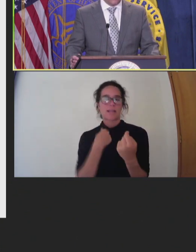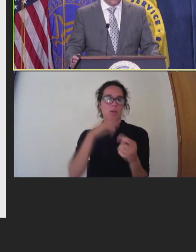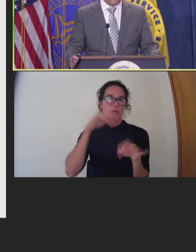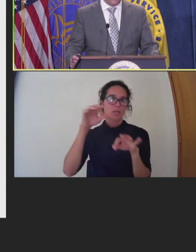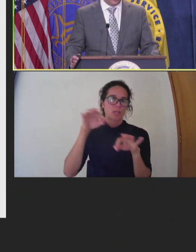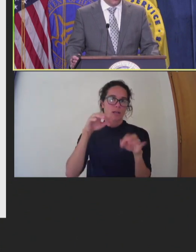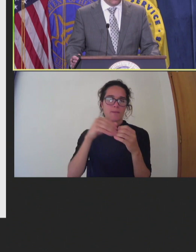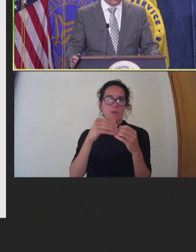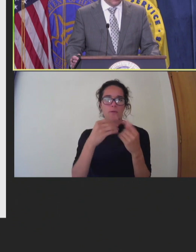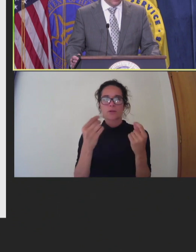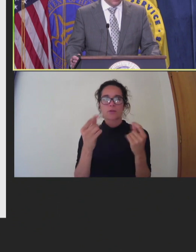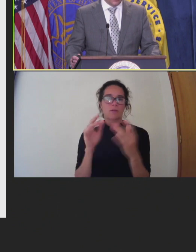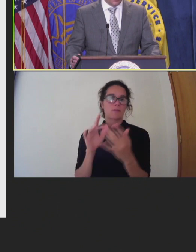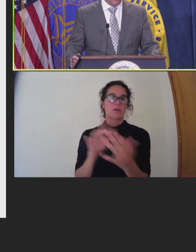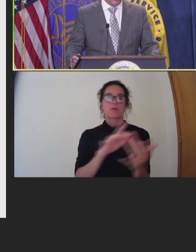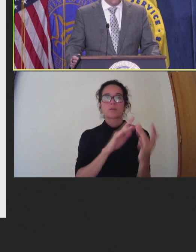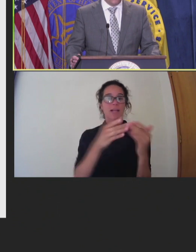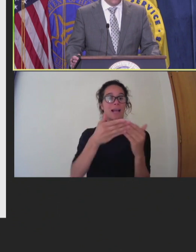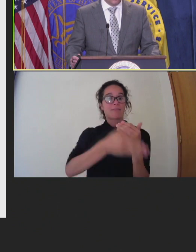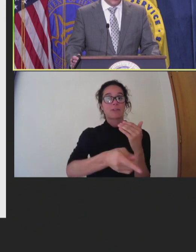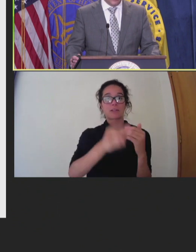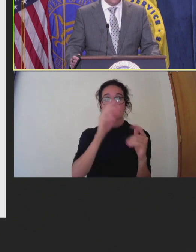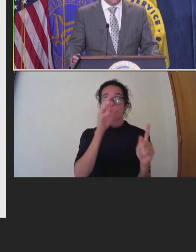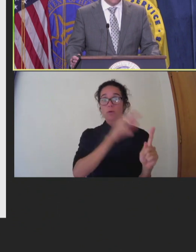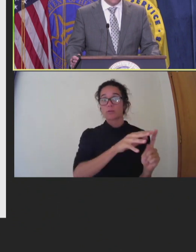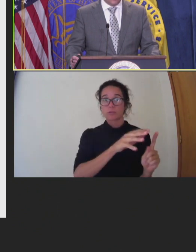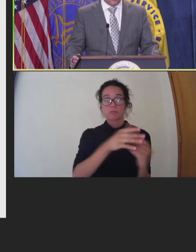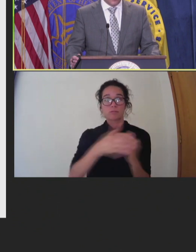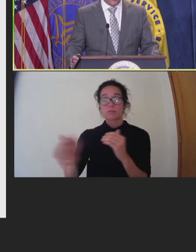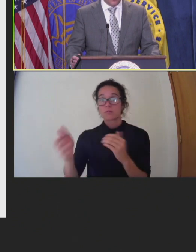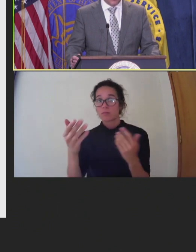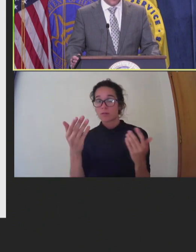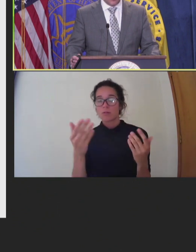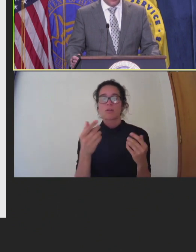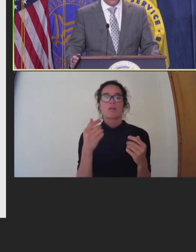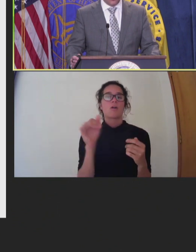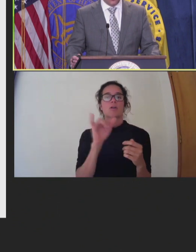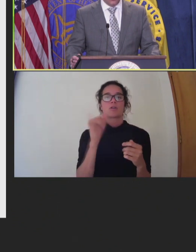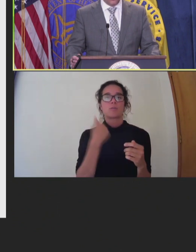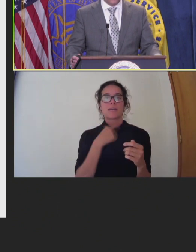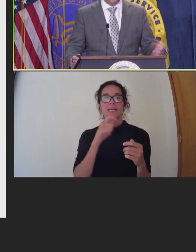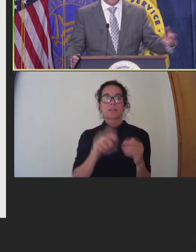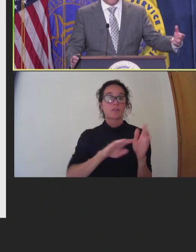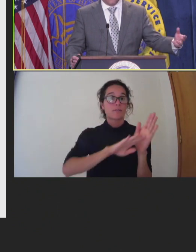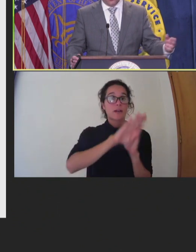this exposure. We also had to develop and disseminate tools. We used a lot of tools